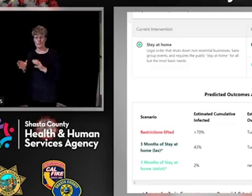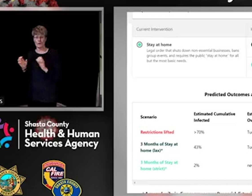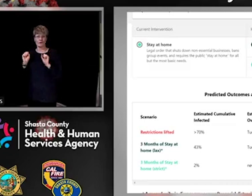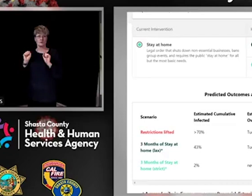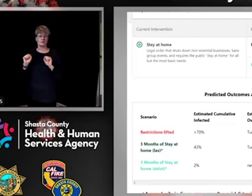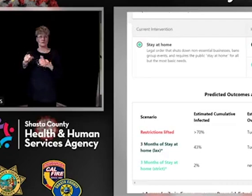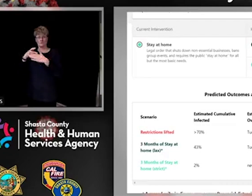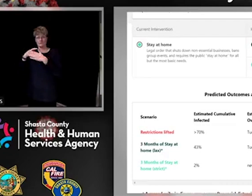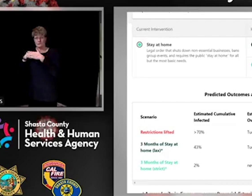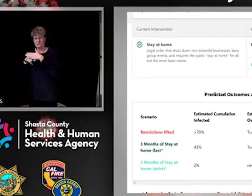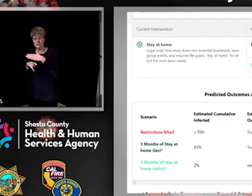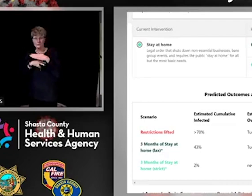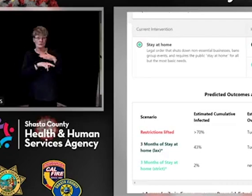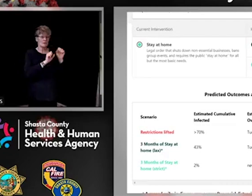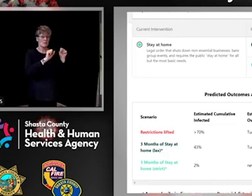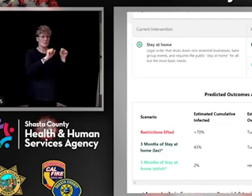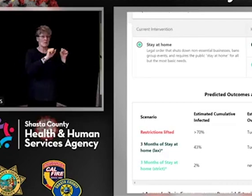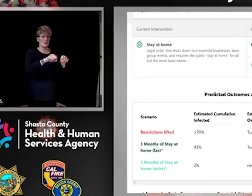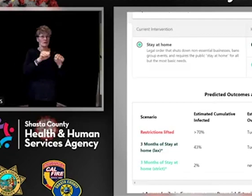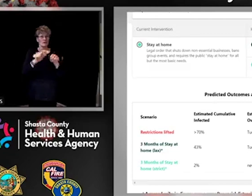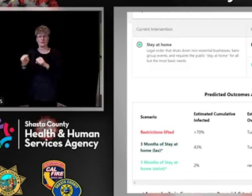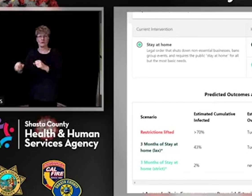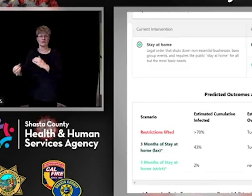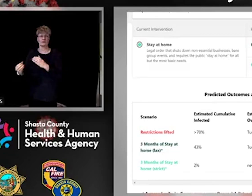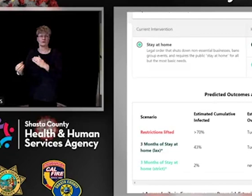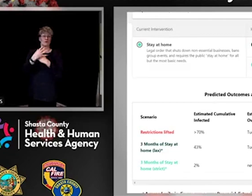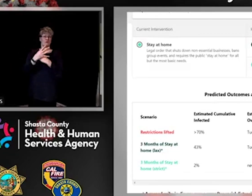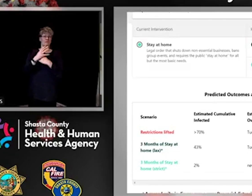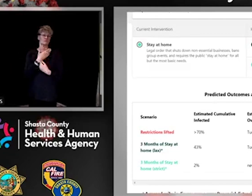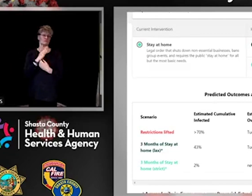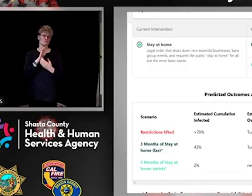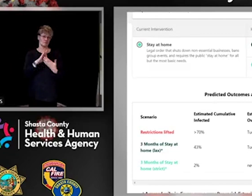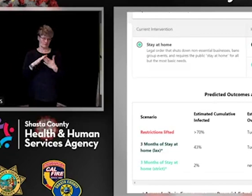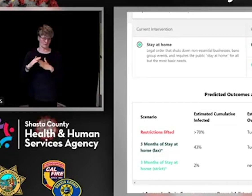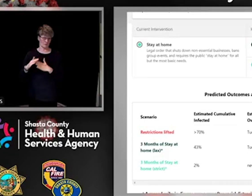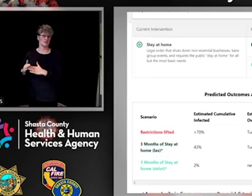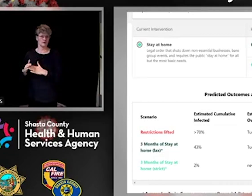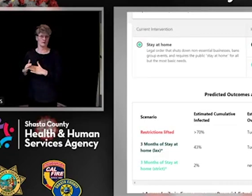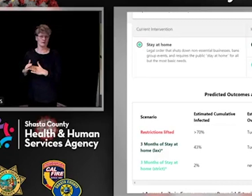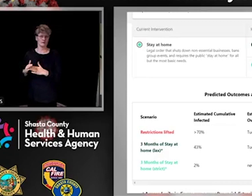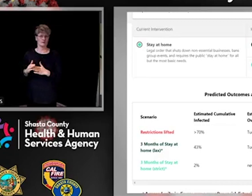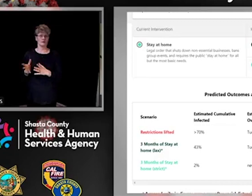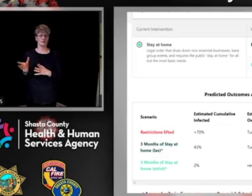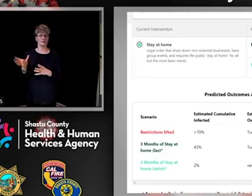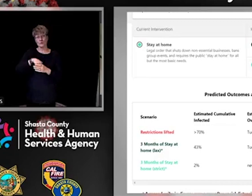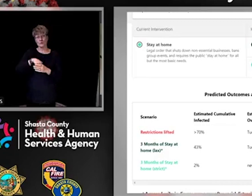community and looking at those restrictions and the stay-at-home orders that we have been